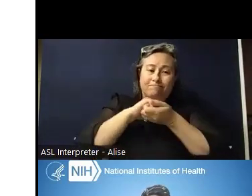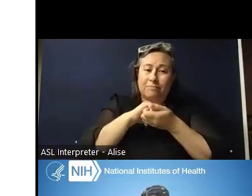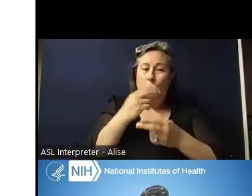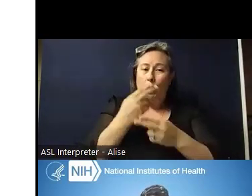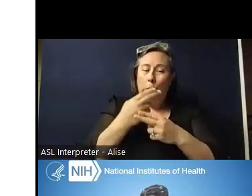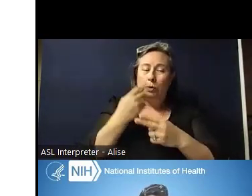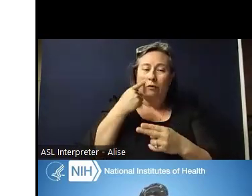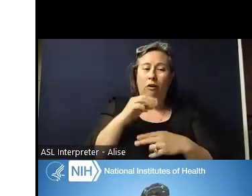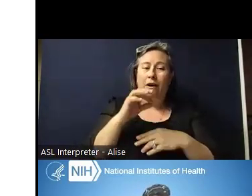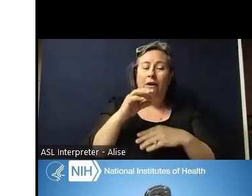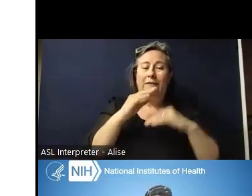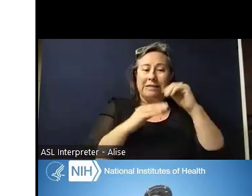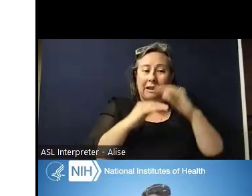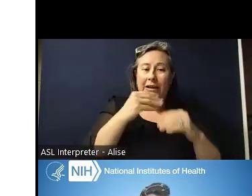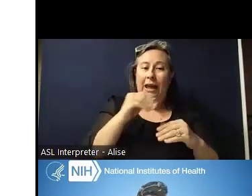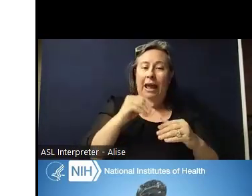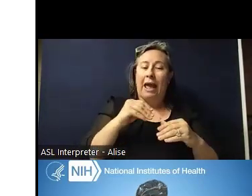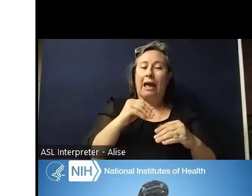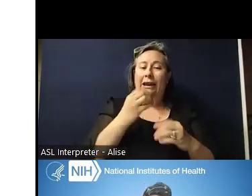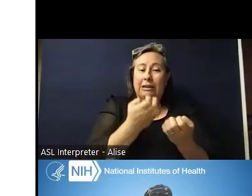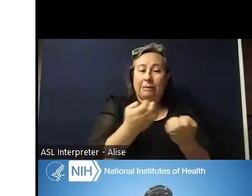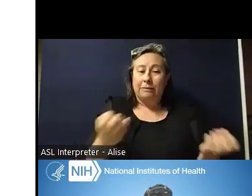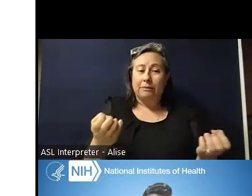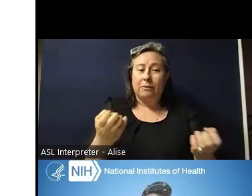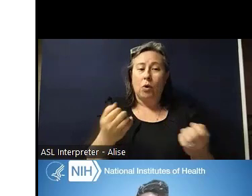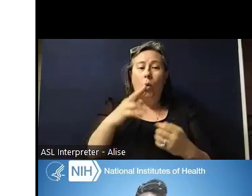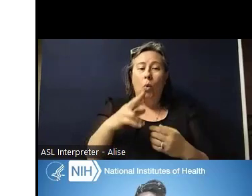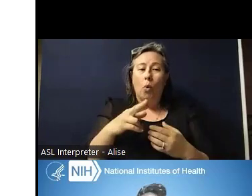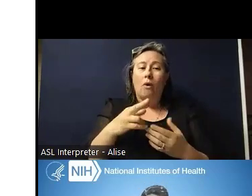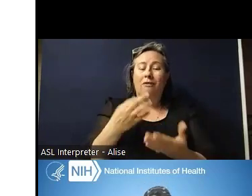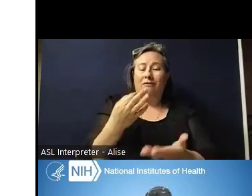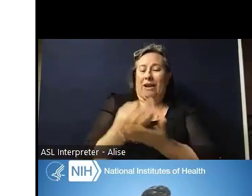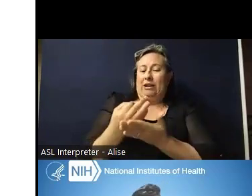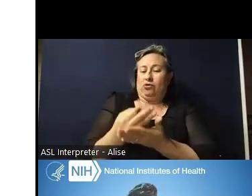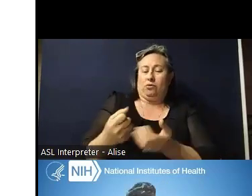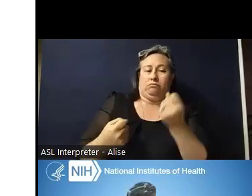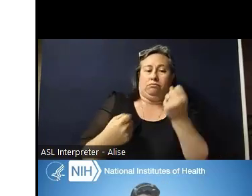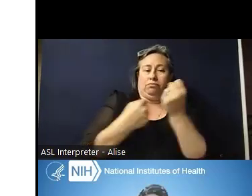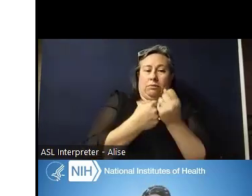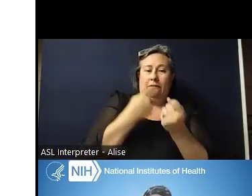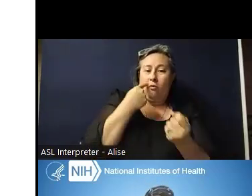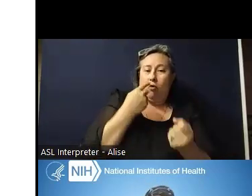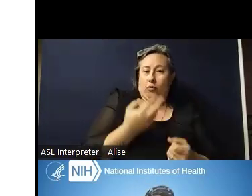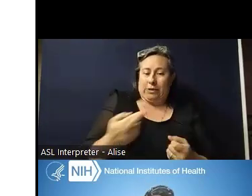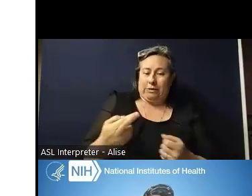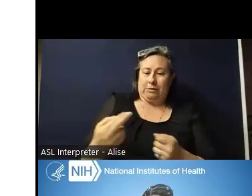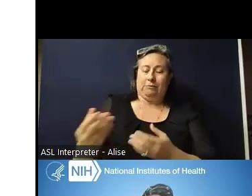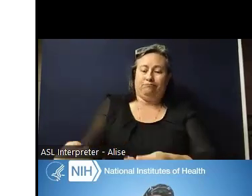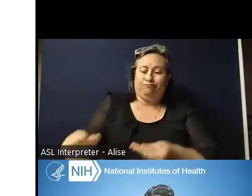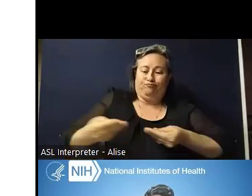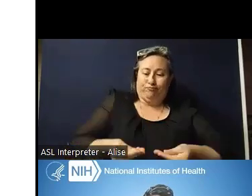and then recipients of the receipt of financial support or resources from foreign entities.